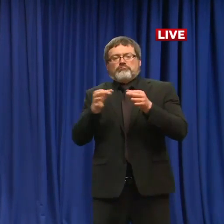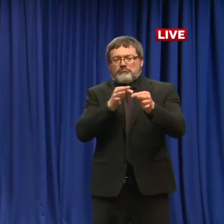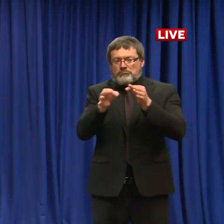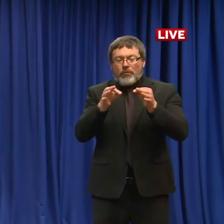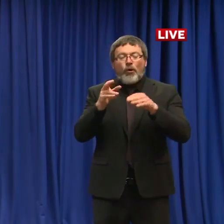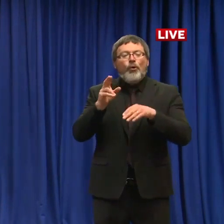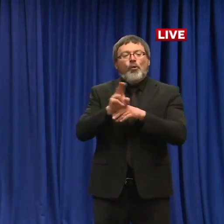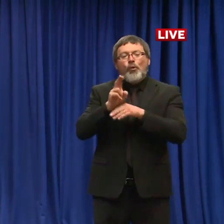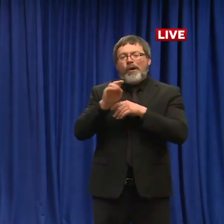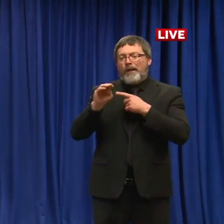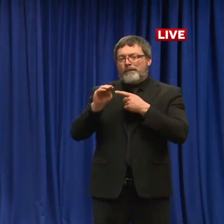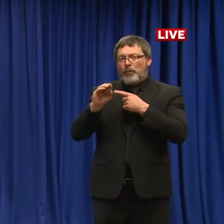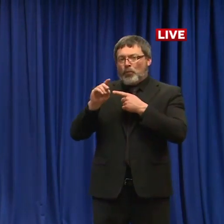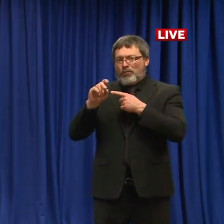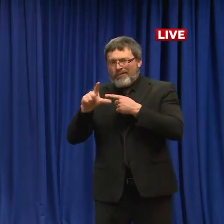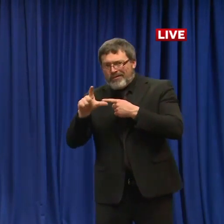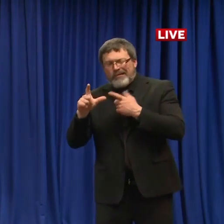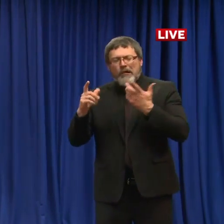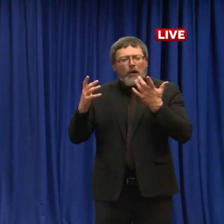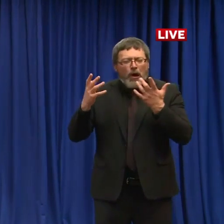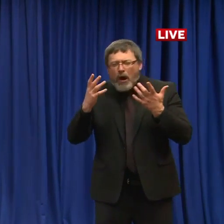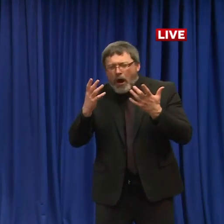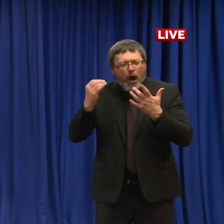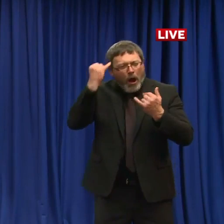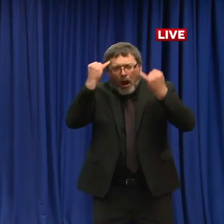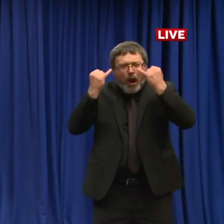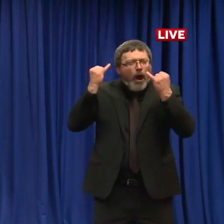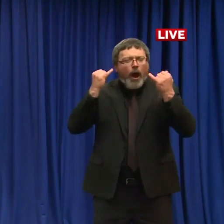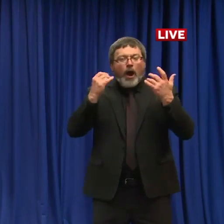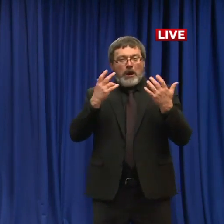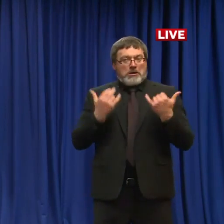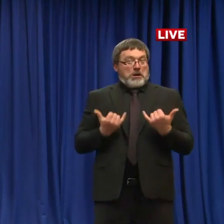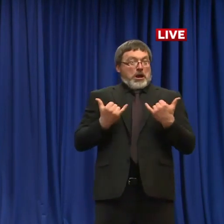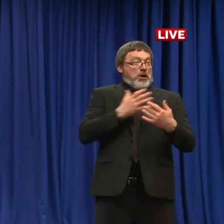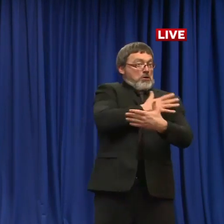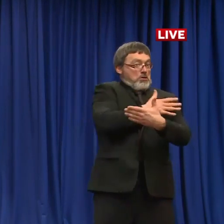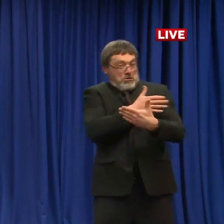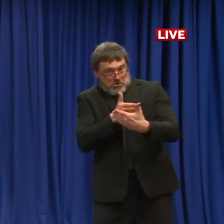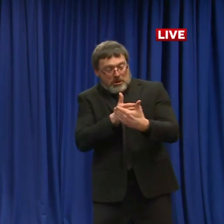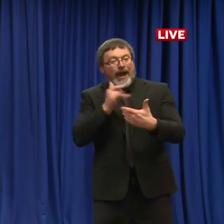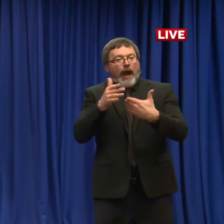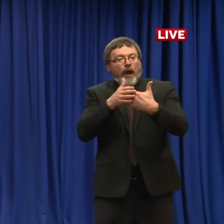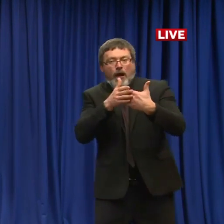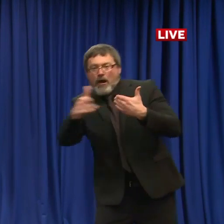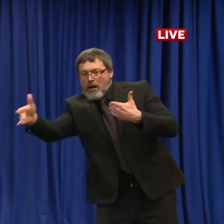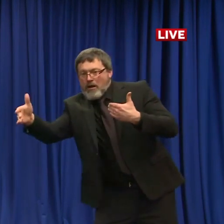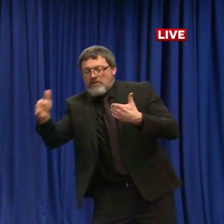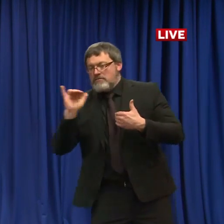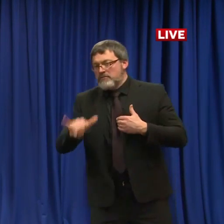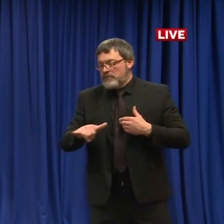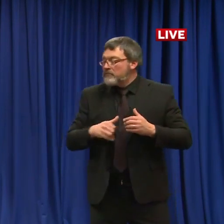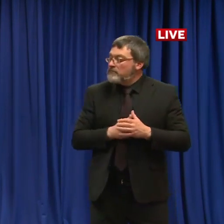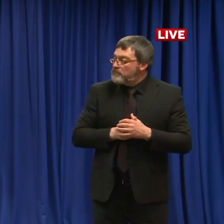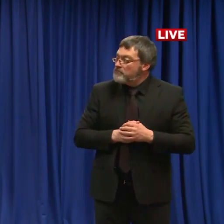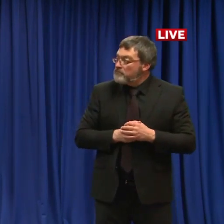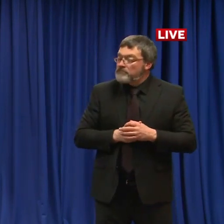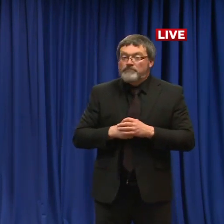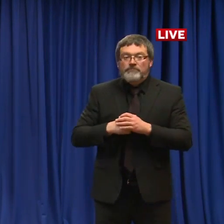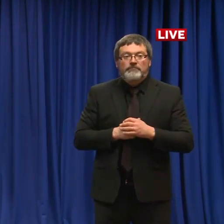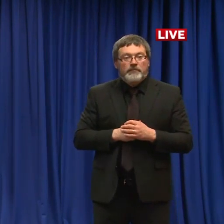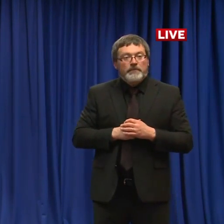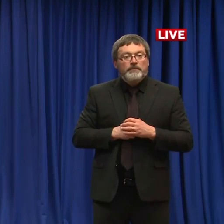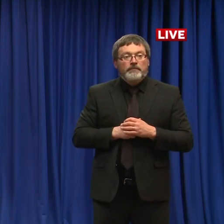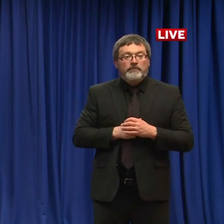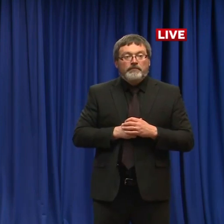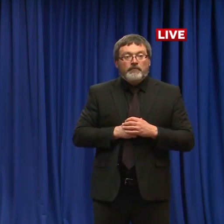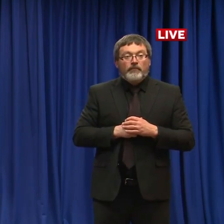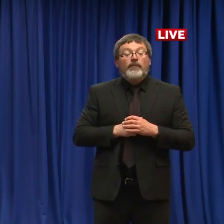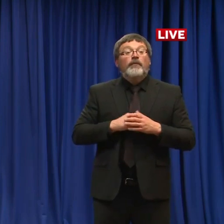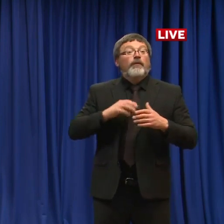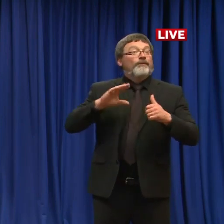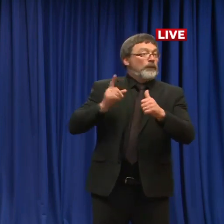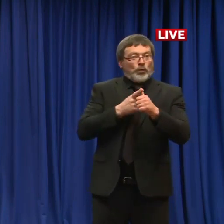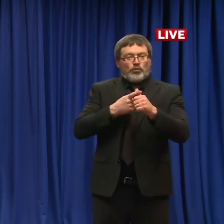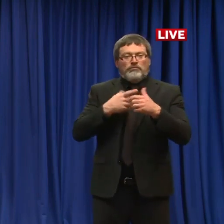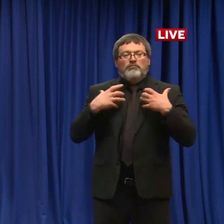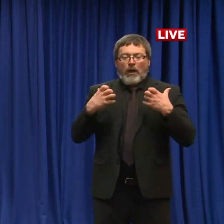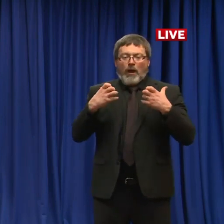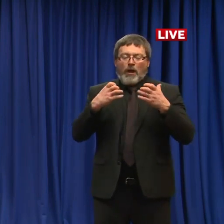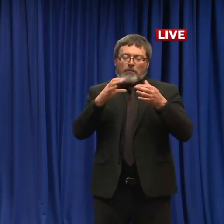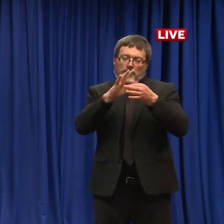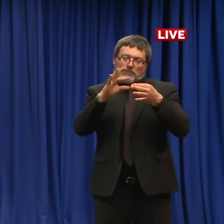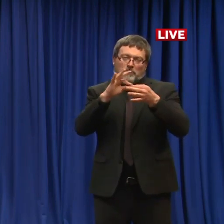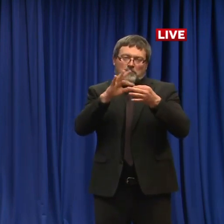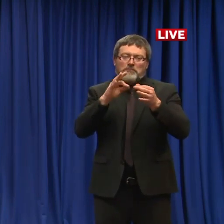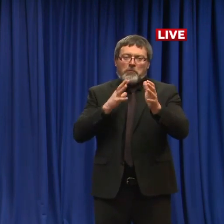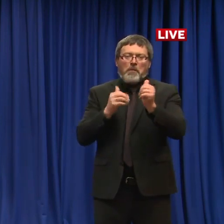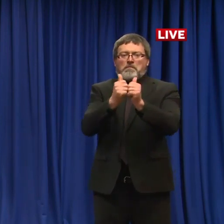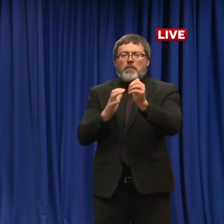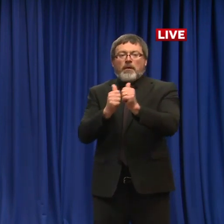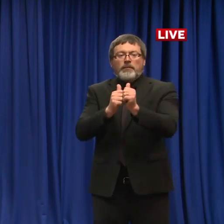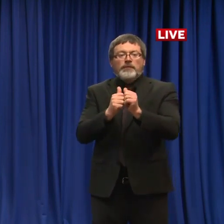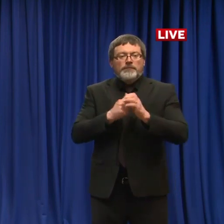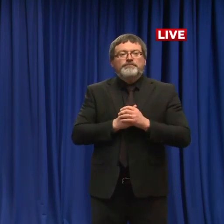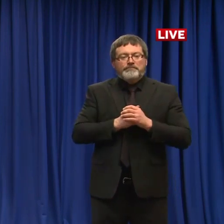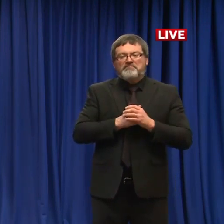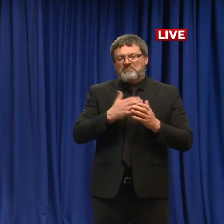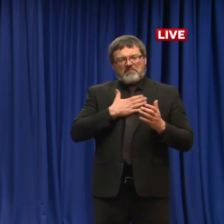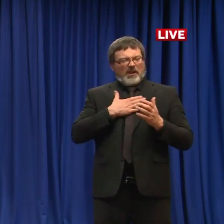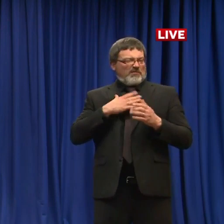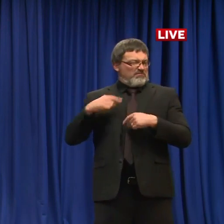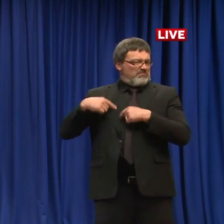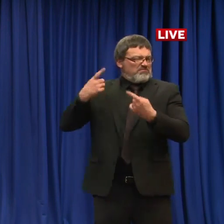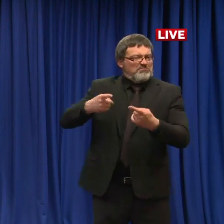SO I WANT TO TALK A LITTLE BIT ABOUT MODELING AND WHAT MODELS CAN POTENTIALLY SHOW US AND WHAT NEW HAMPSHIRE DATA RIGHT NOW IS SHOWING US, BUT FIRST I WANT TO GIVE YOU JUST A ROUTINE UPDATE